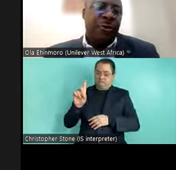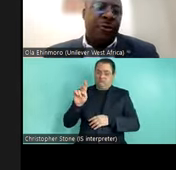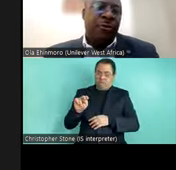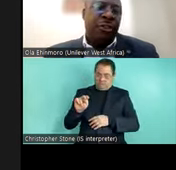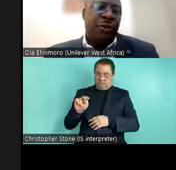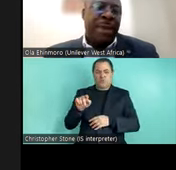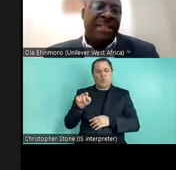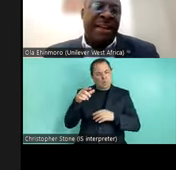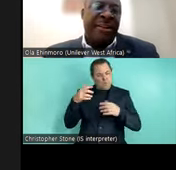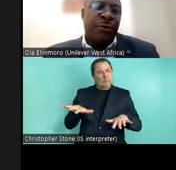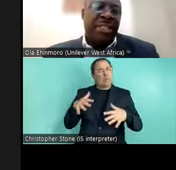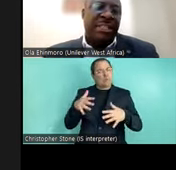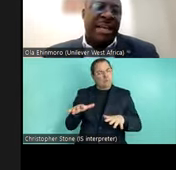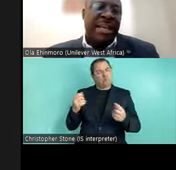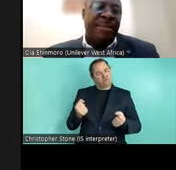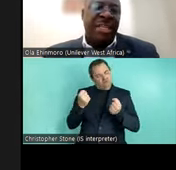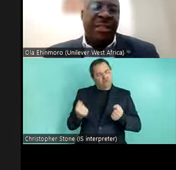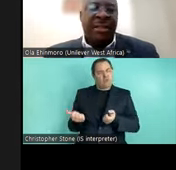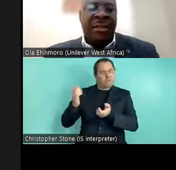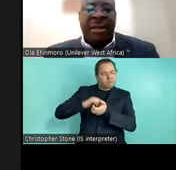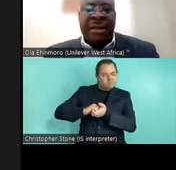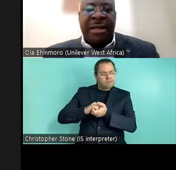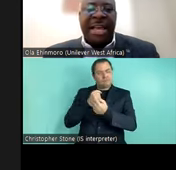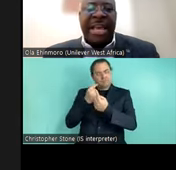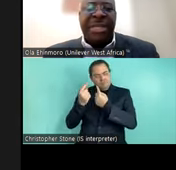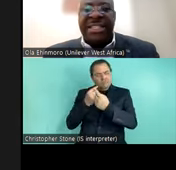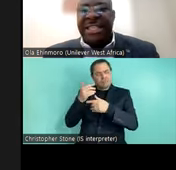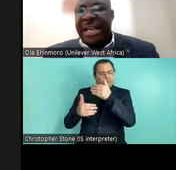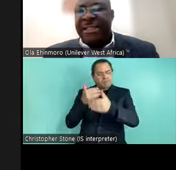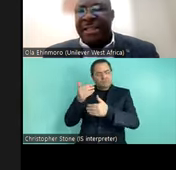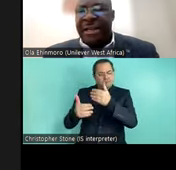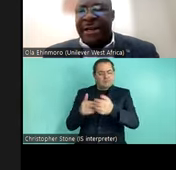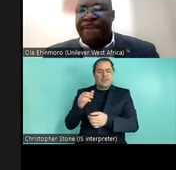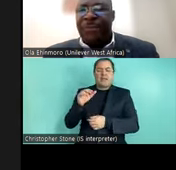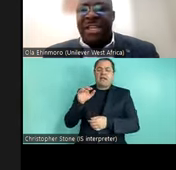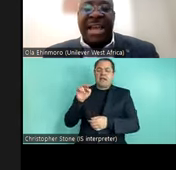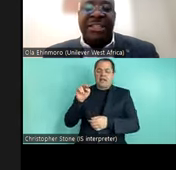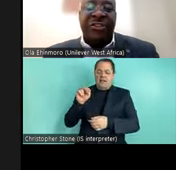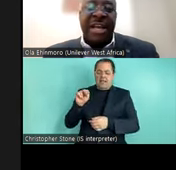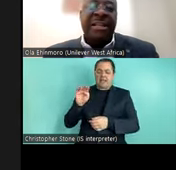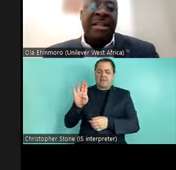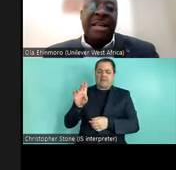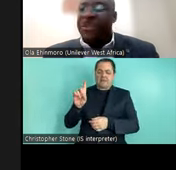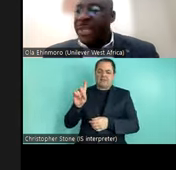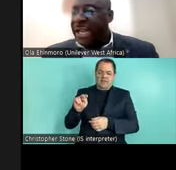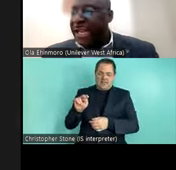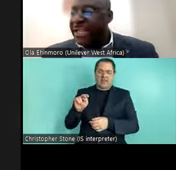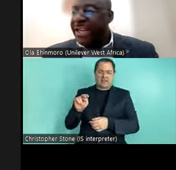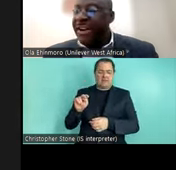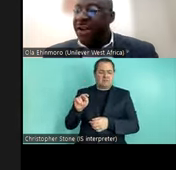Tarot, you know, partnering with NDBMBDN in Nigeria, especially in the area of advocacy